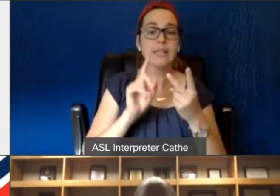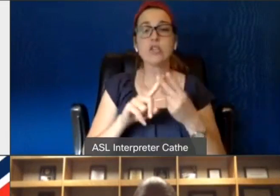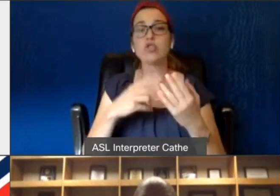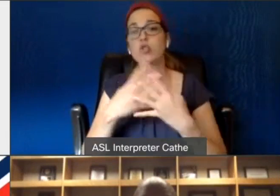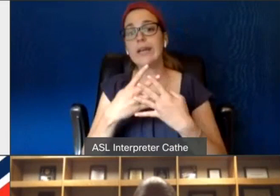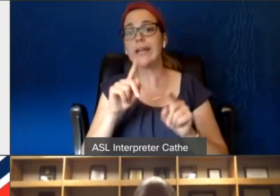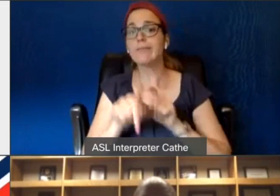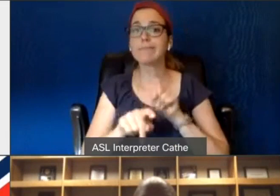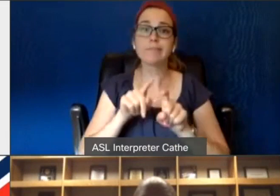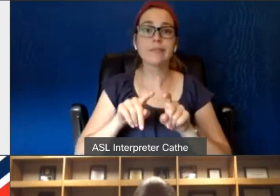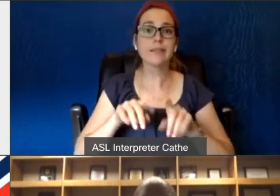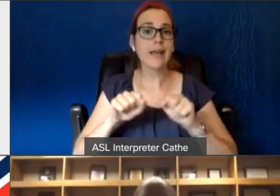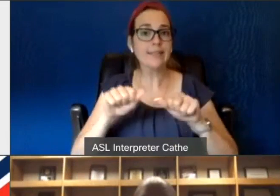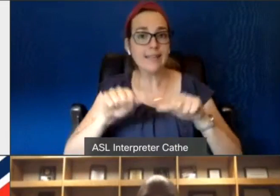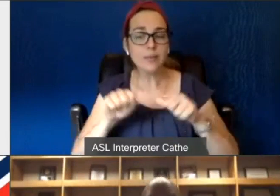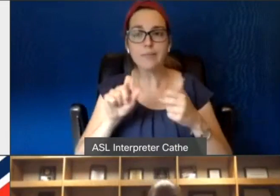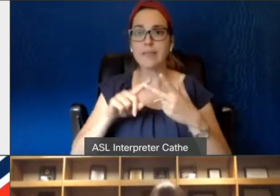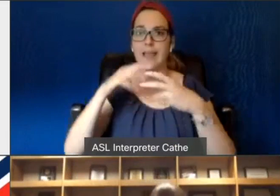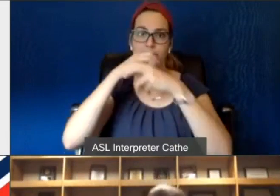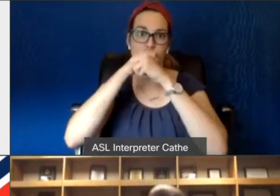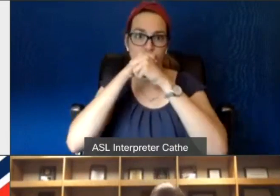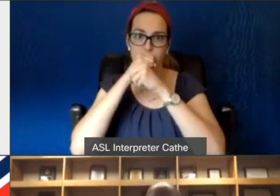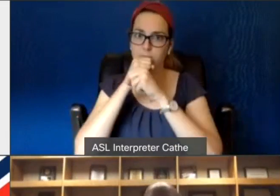confidentiality is a big one, ethics.